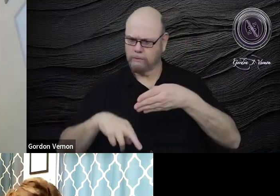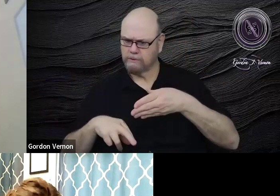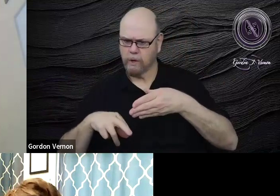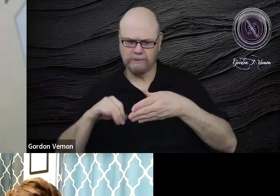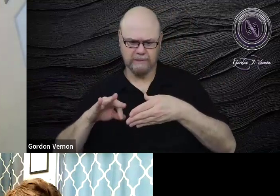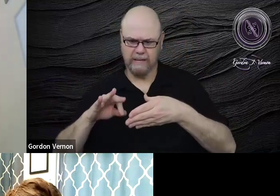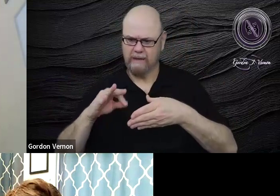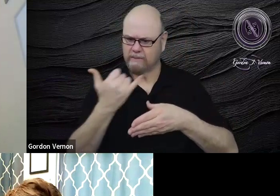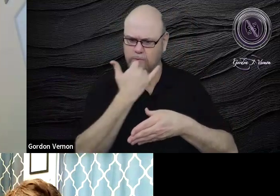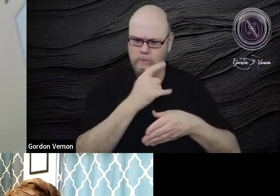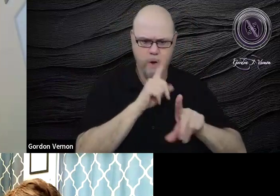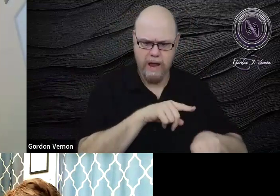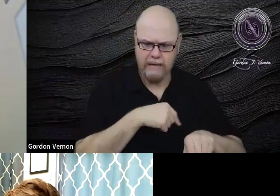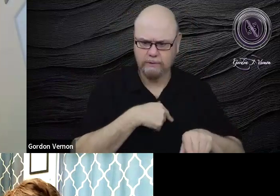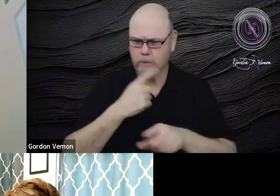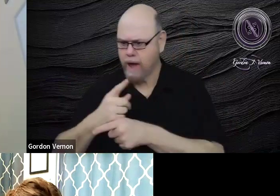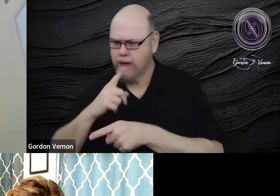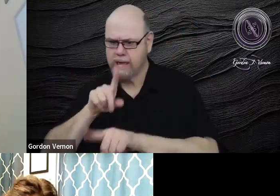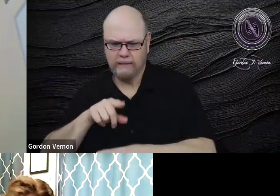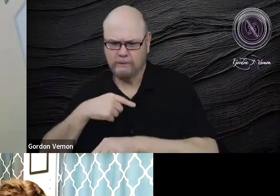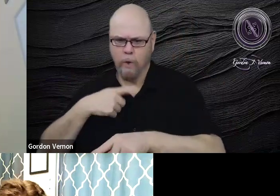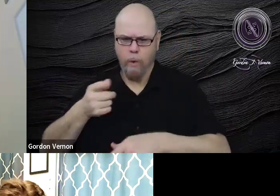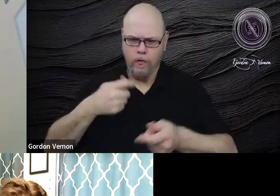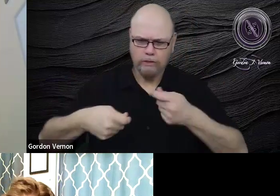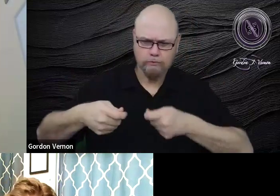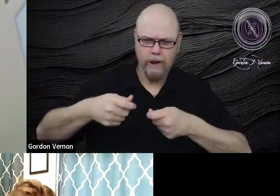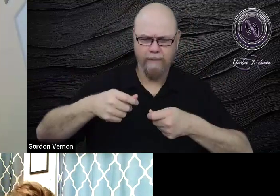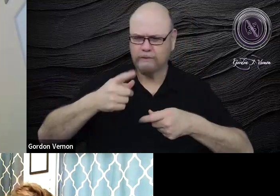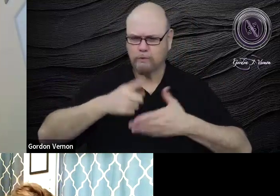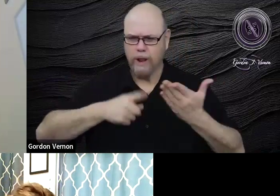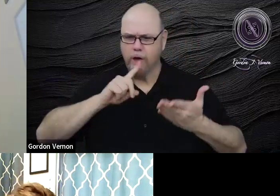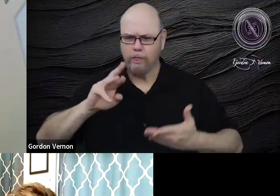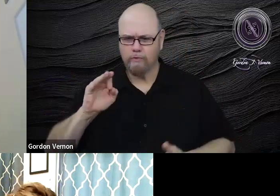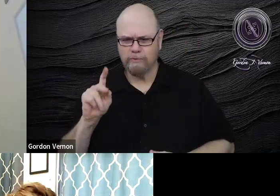And indeed, it has been shown that in these speech in noise tasks, particularly when it comes